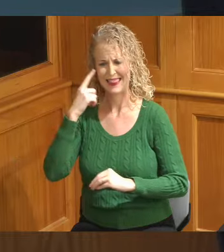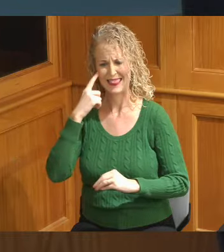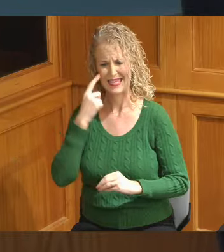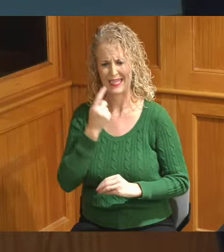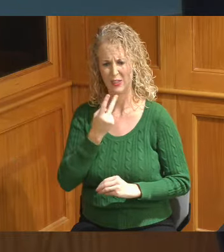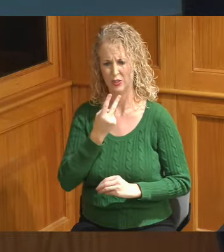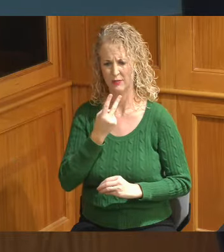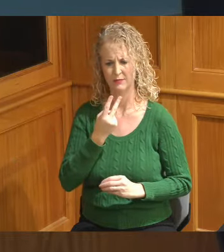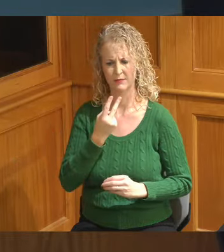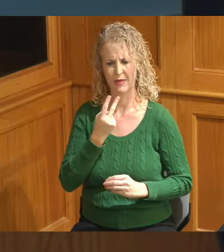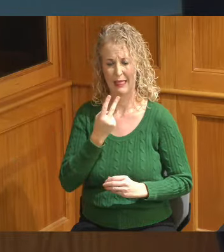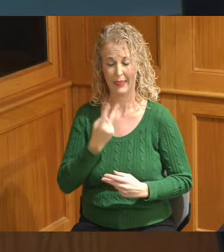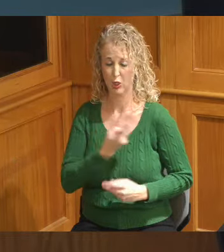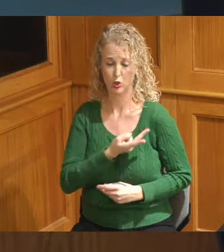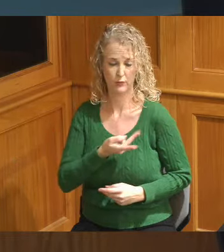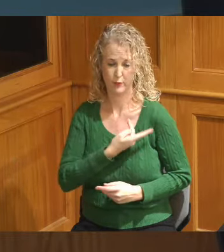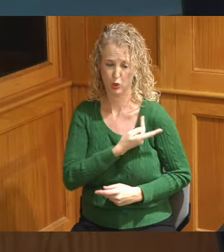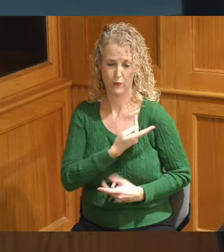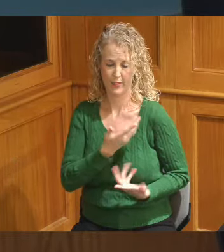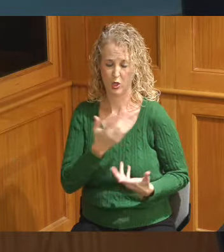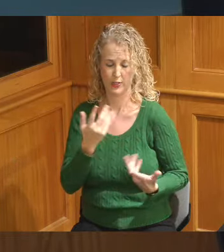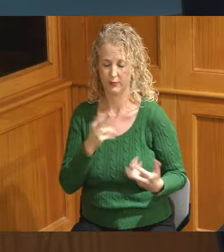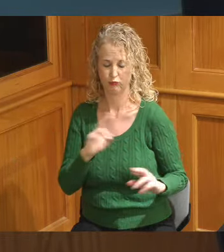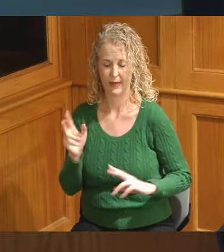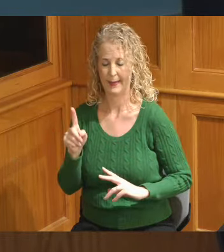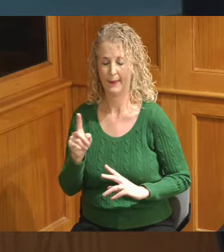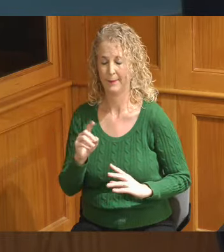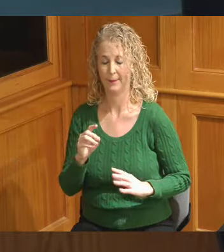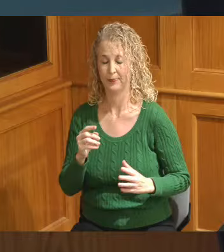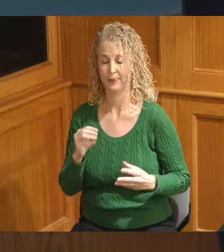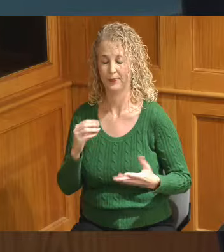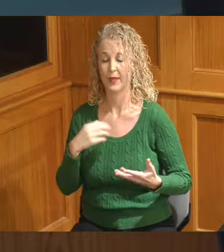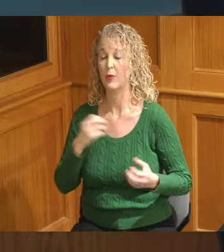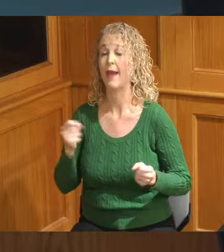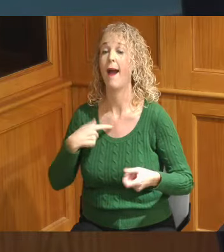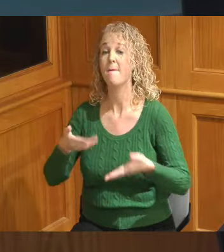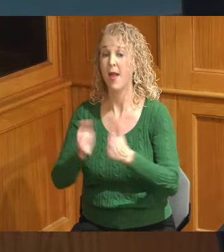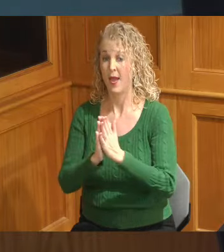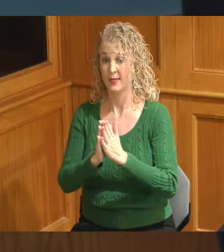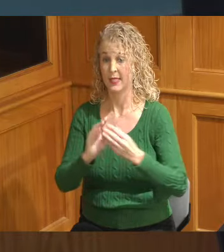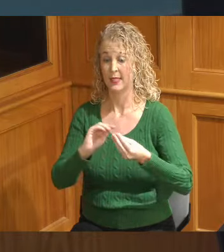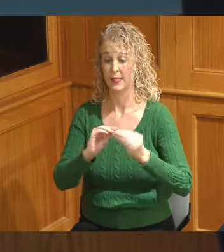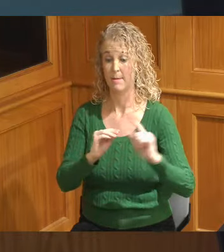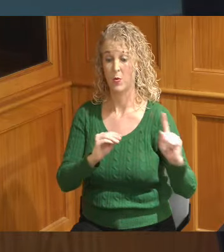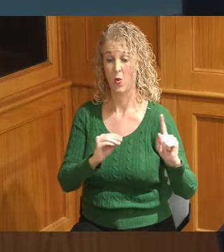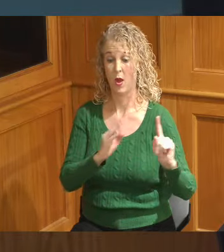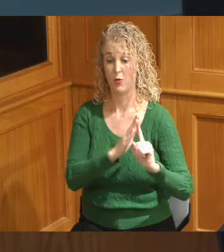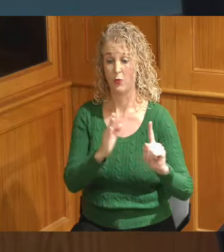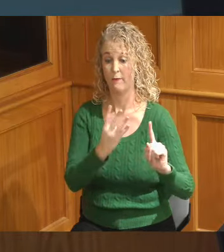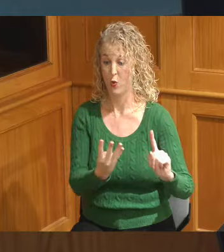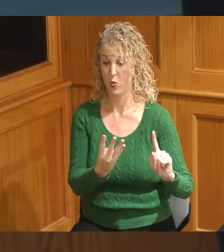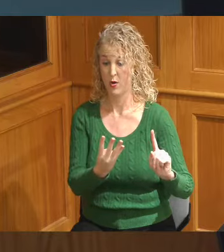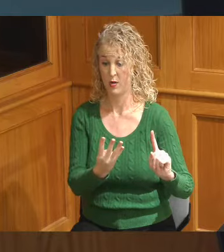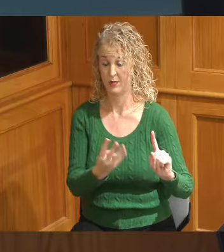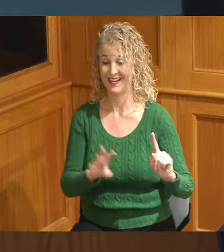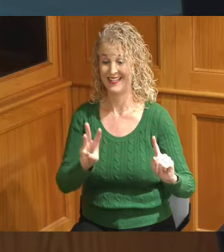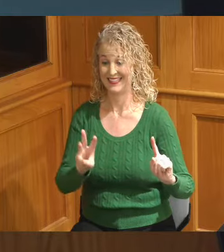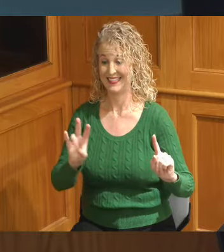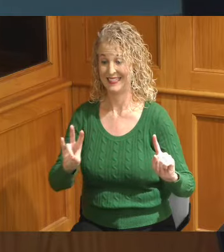but I will pull it out. So by leaves I'm making a motion approve of by leaves 1 through 4 6 7 8